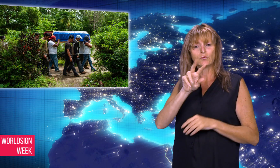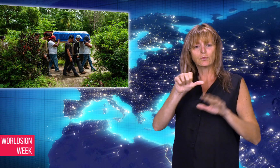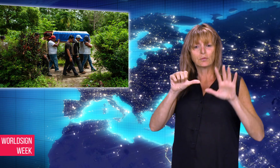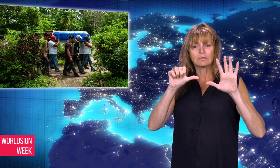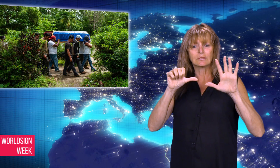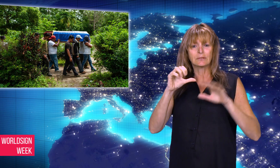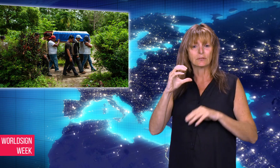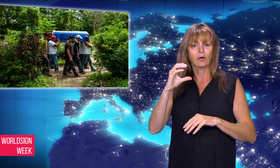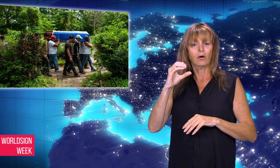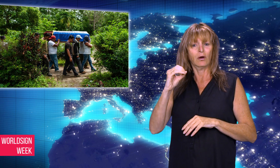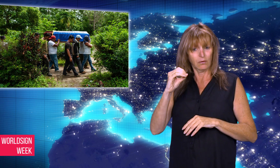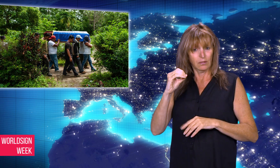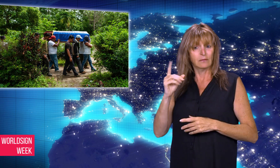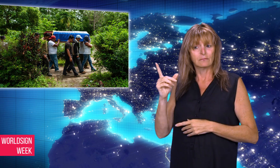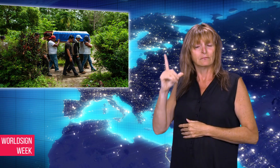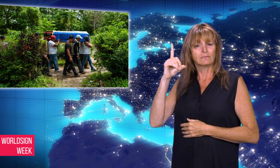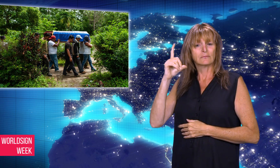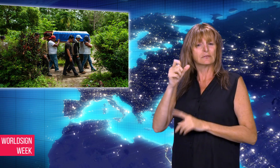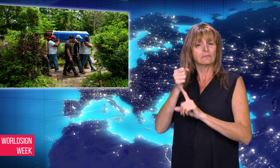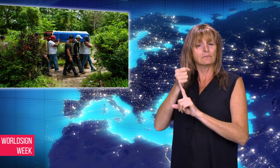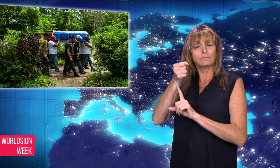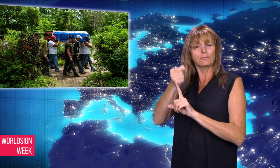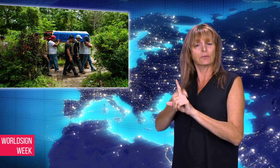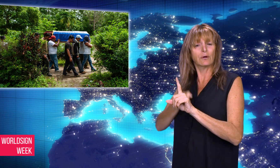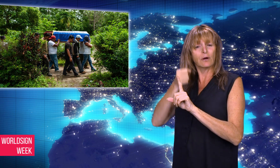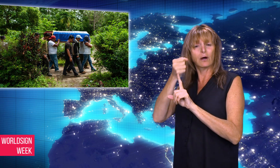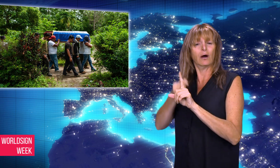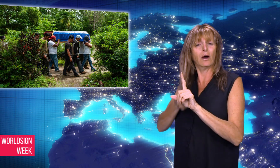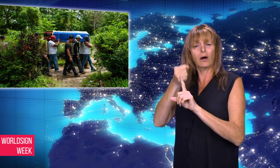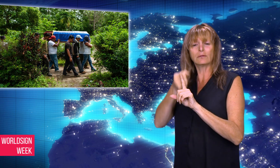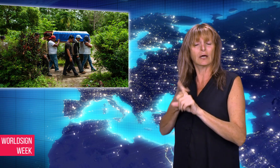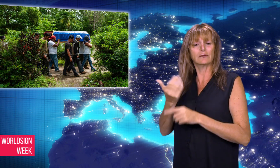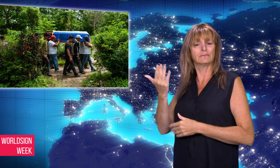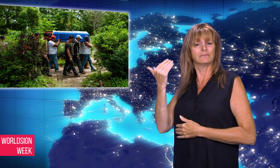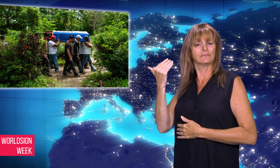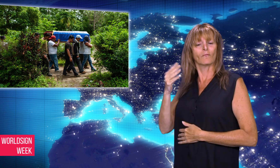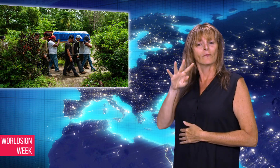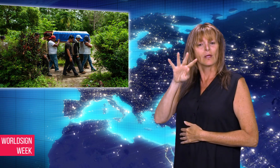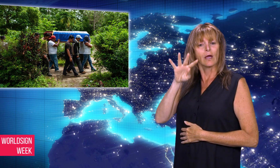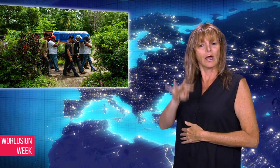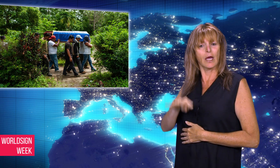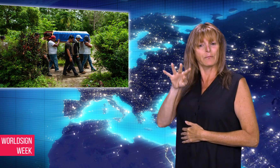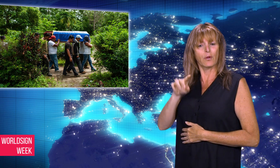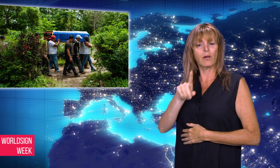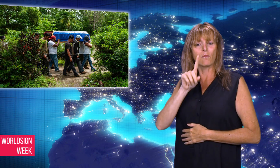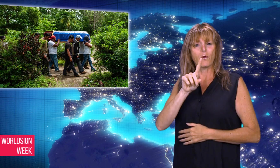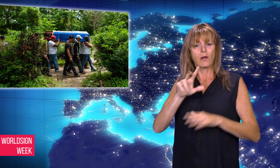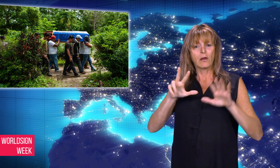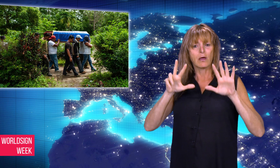toll to 260 since the beginning of